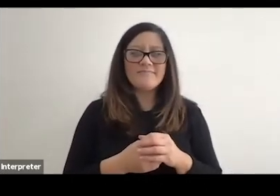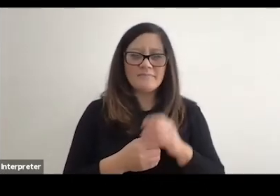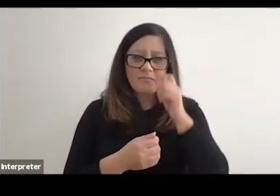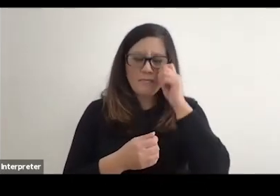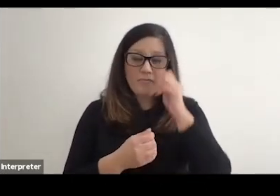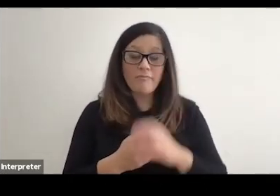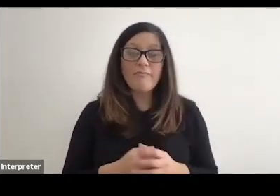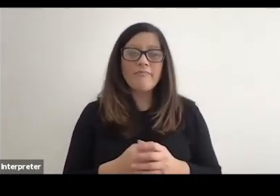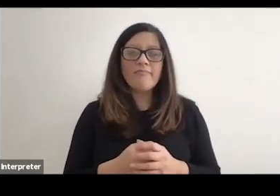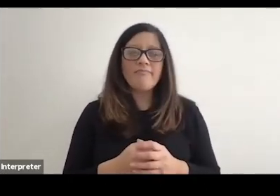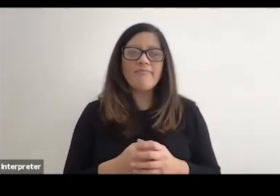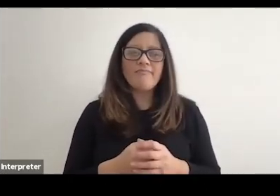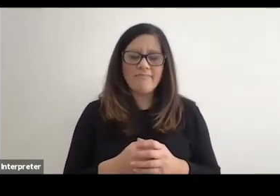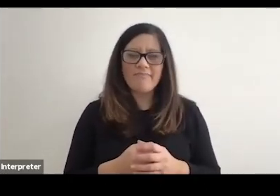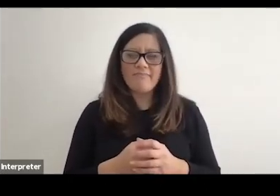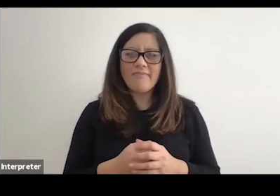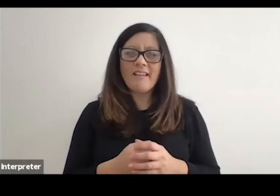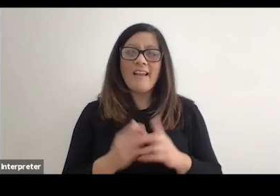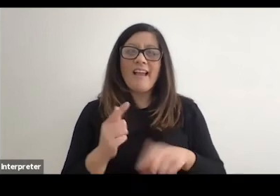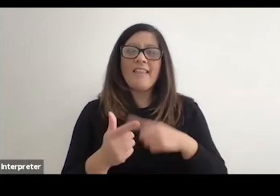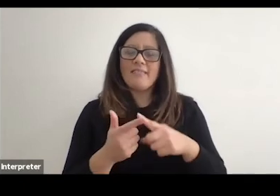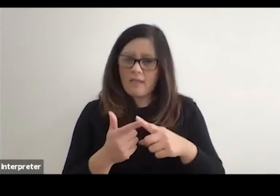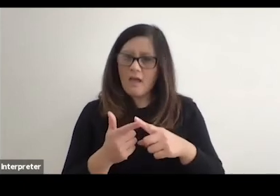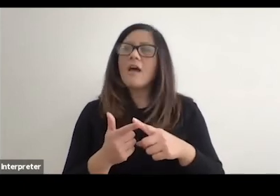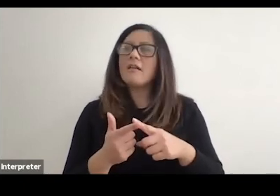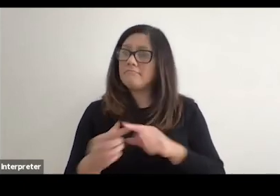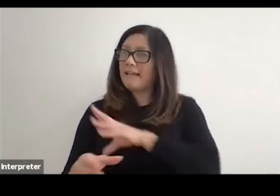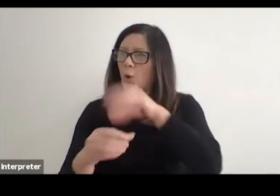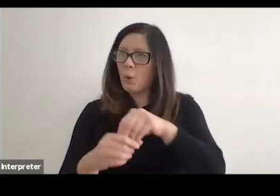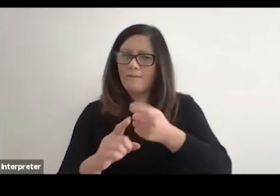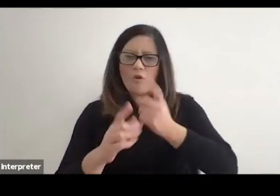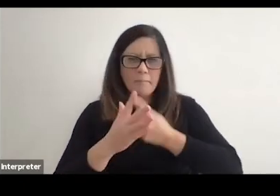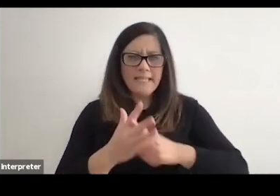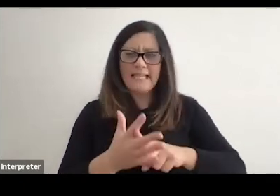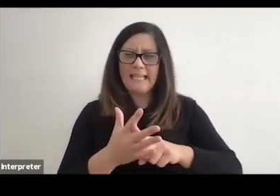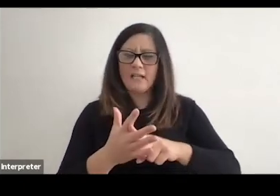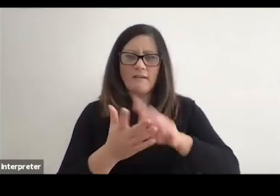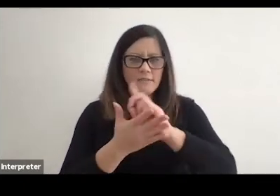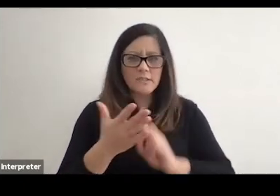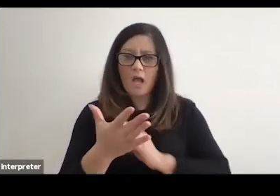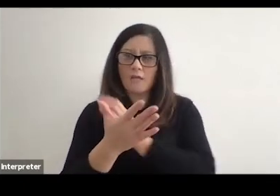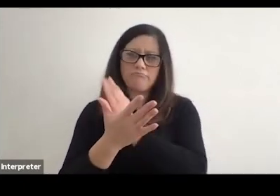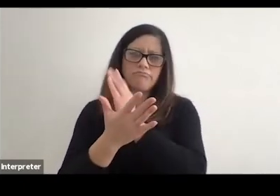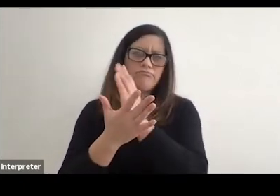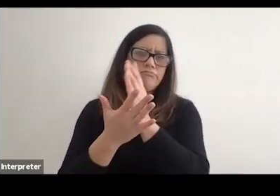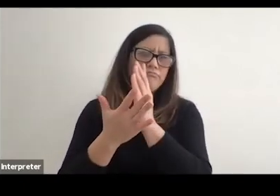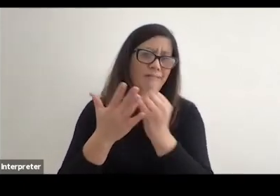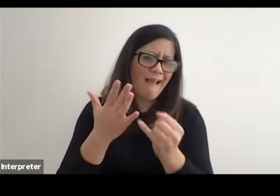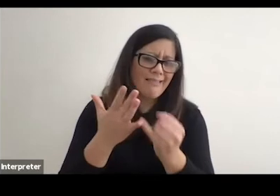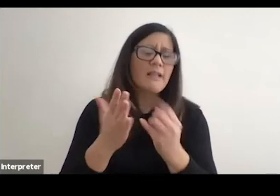process as opposed to the end. And then adapting there are going to be things that you do need to adapt. Let me give you an example right now.